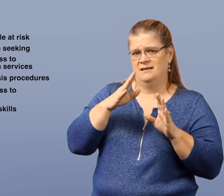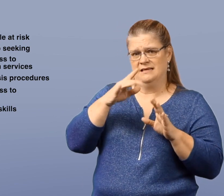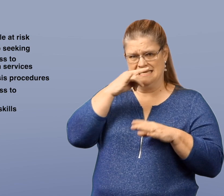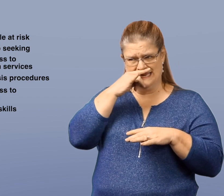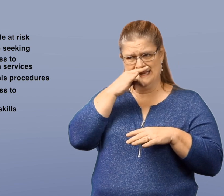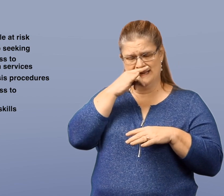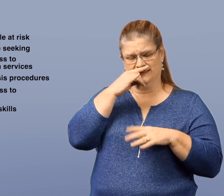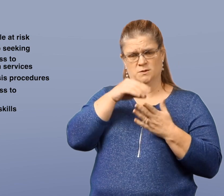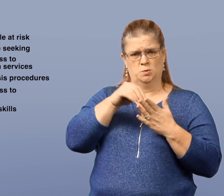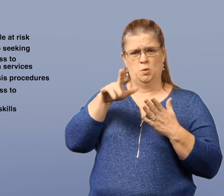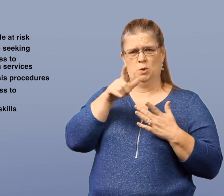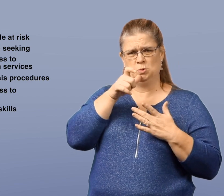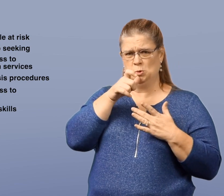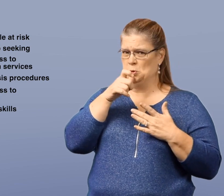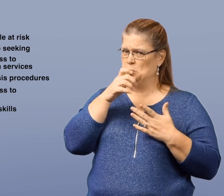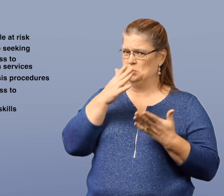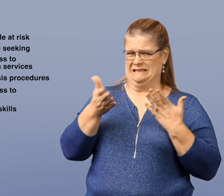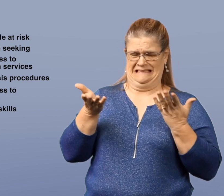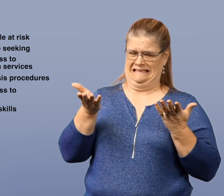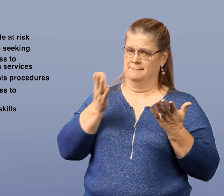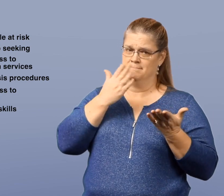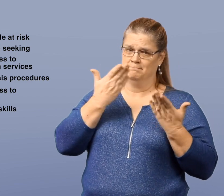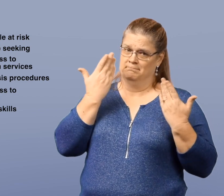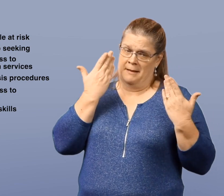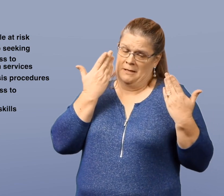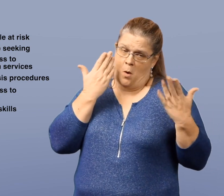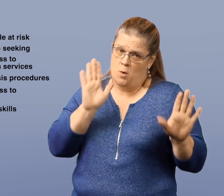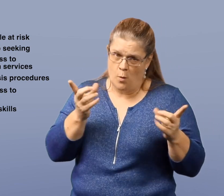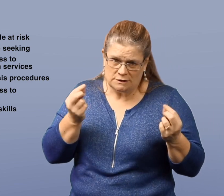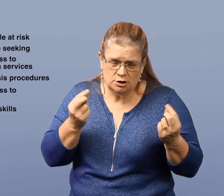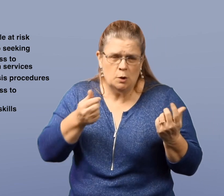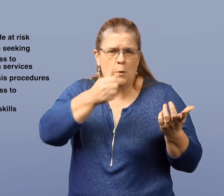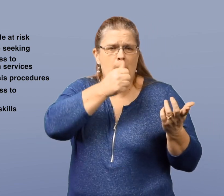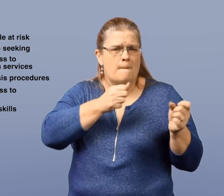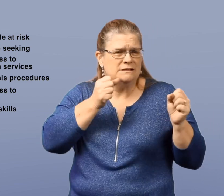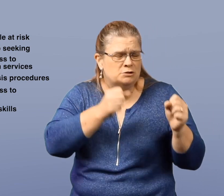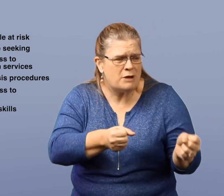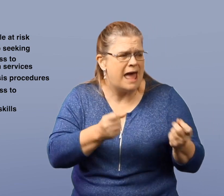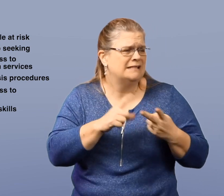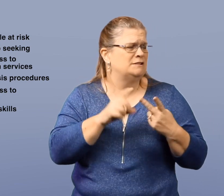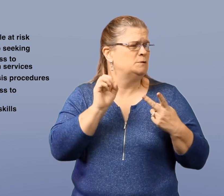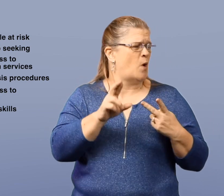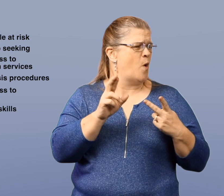I oftentimes see students who perhaps don't know what to do, have a lack of coping skills,